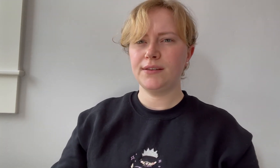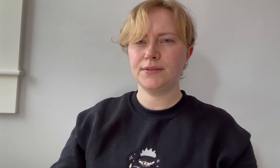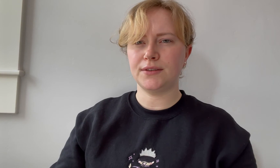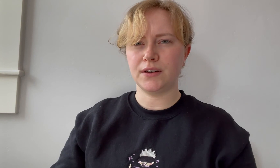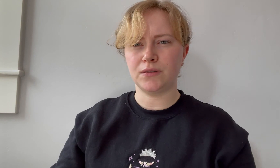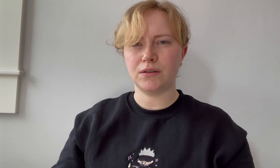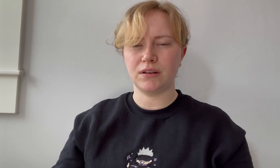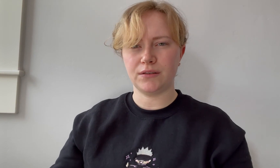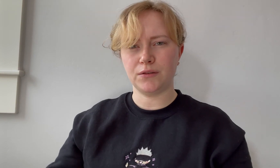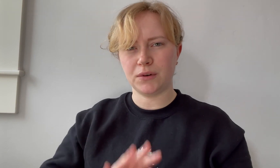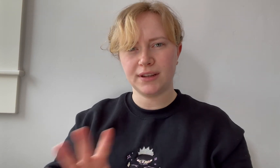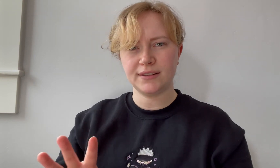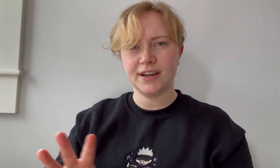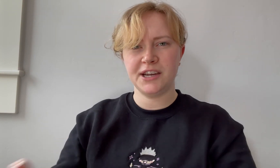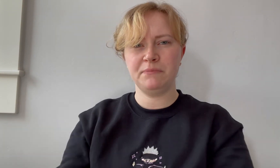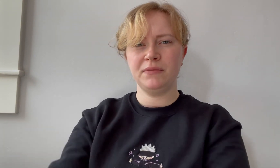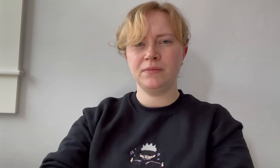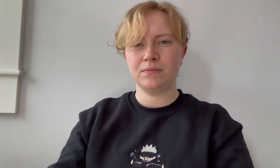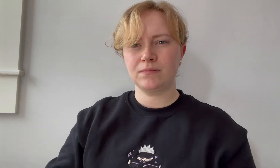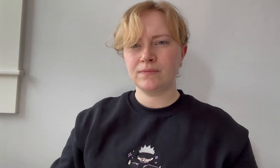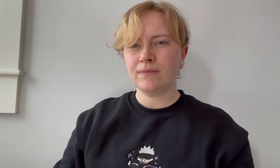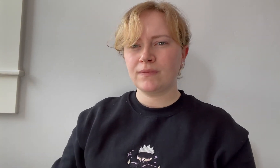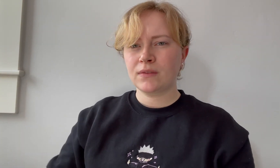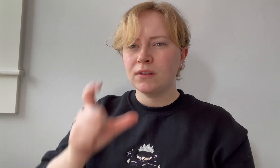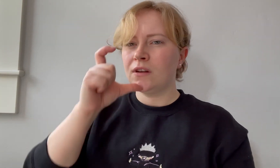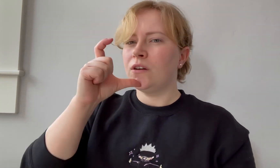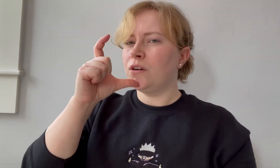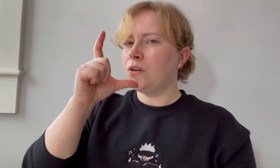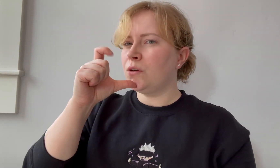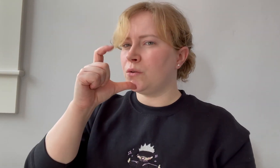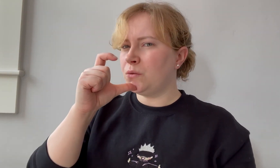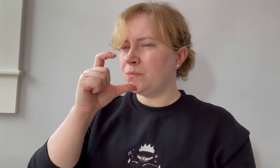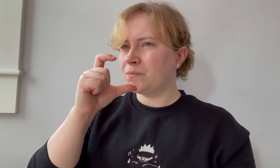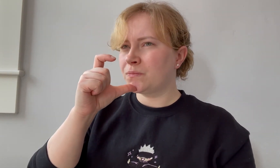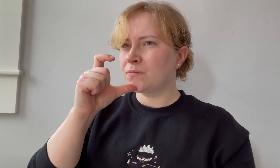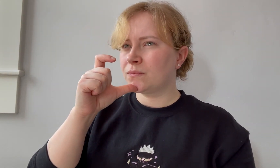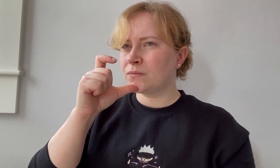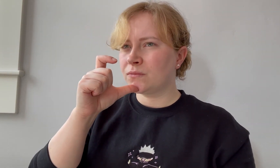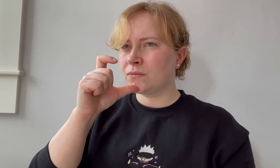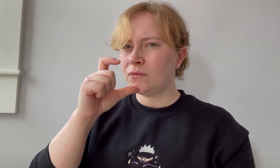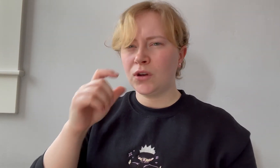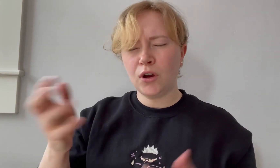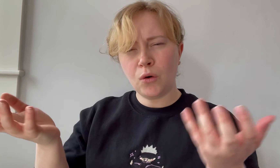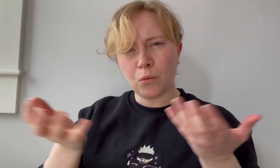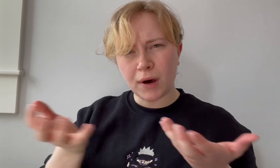so going through one last time who what